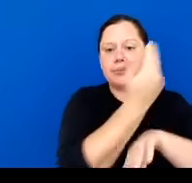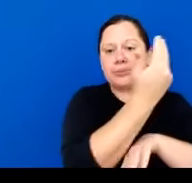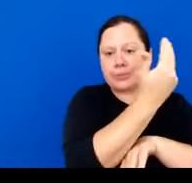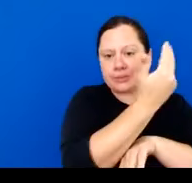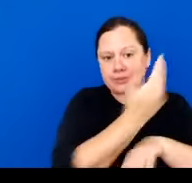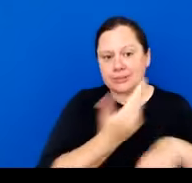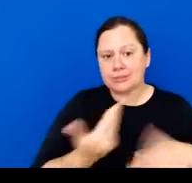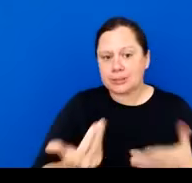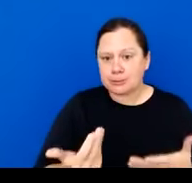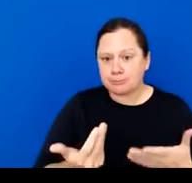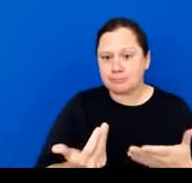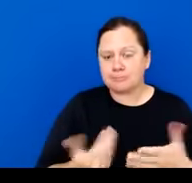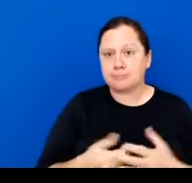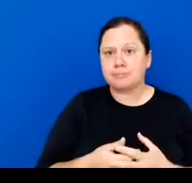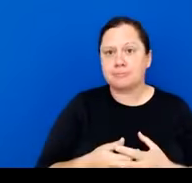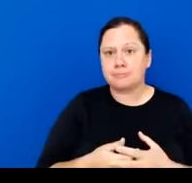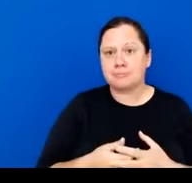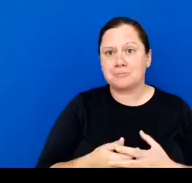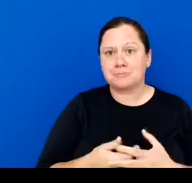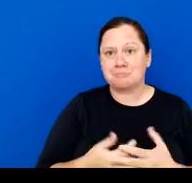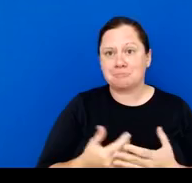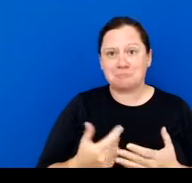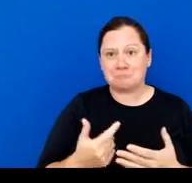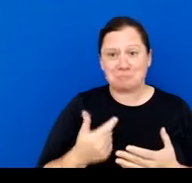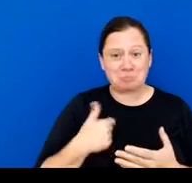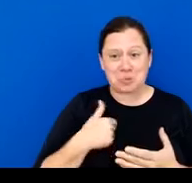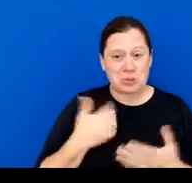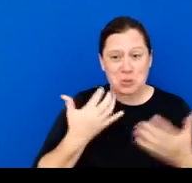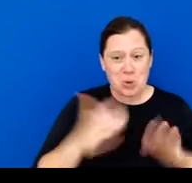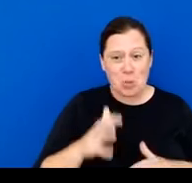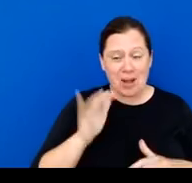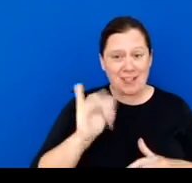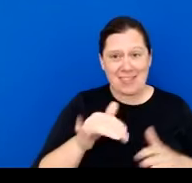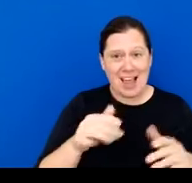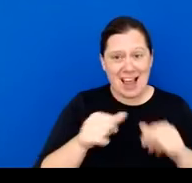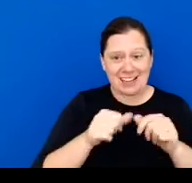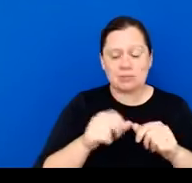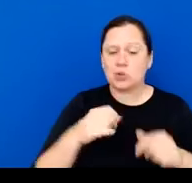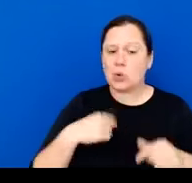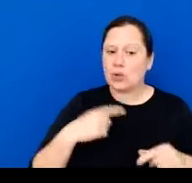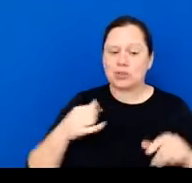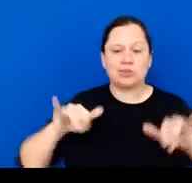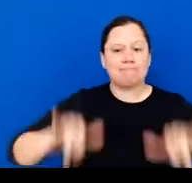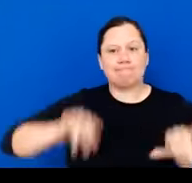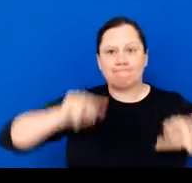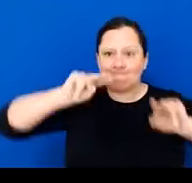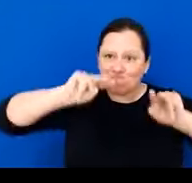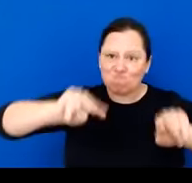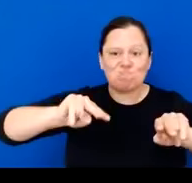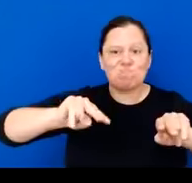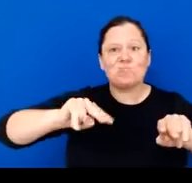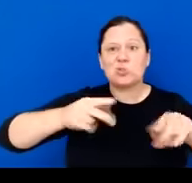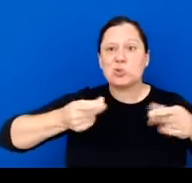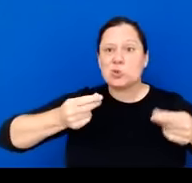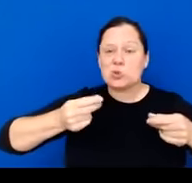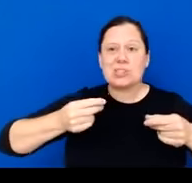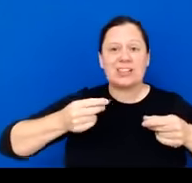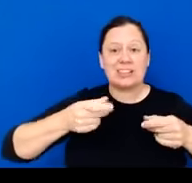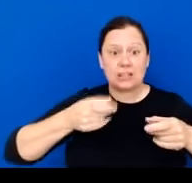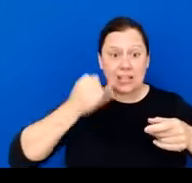have to take action on so that's what we're looking for around the fire perimeter tomorrow is where are our weaknesses at, where can